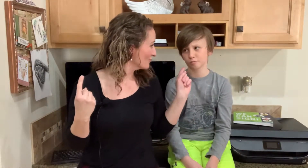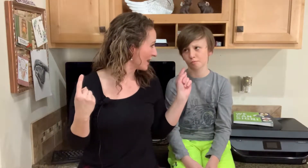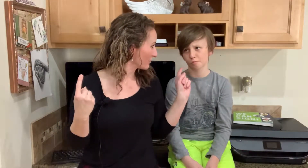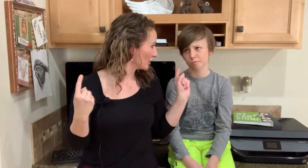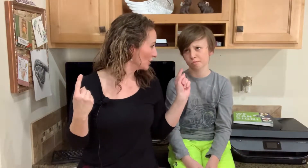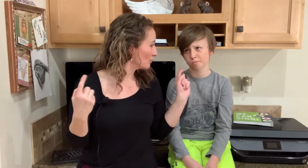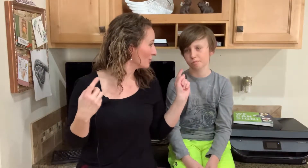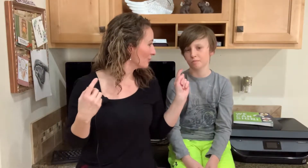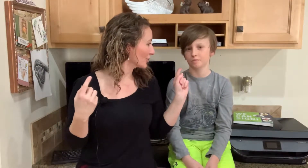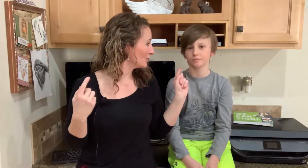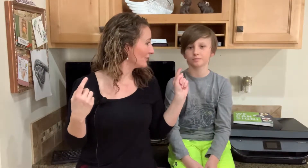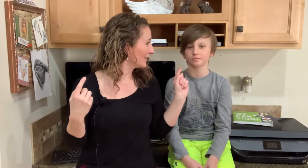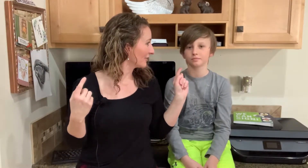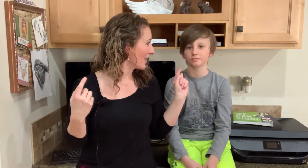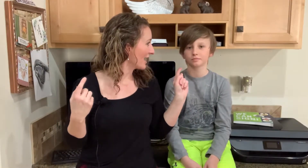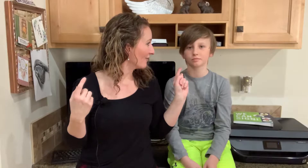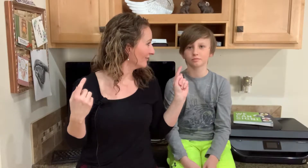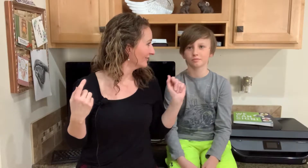Rex, what are you feeling right now?